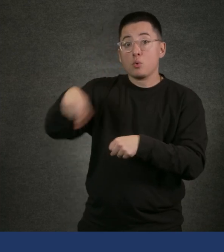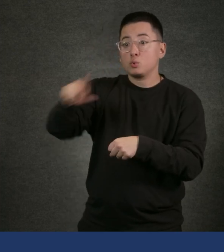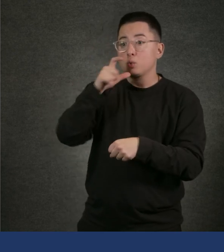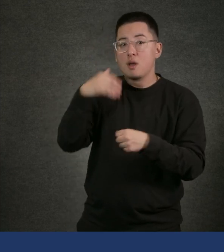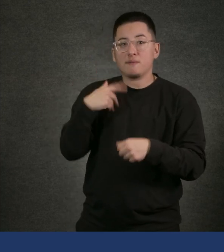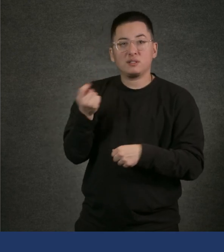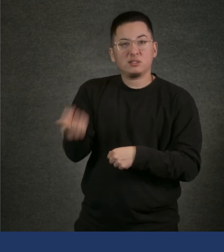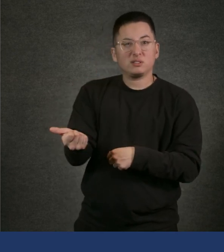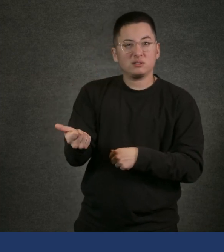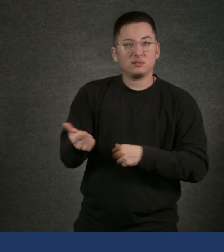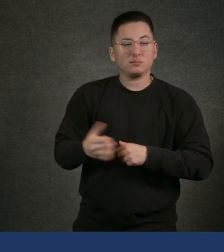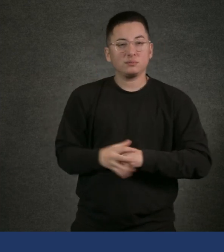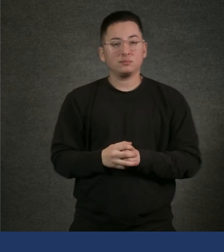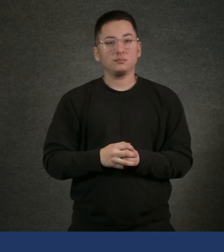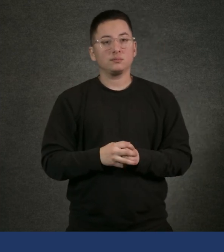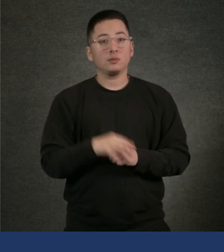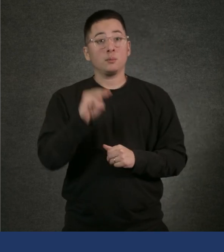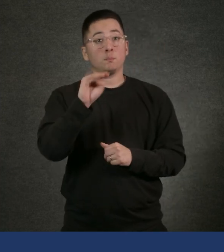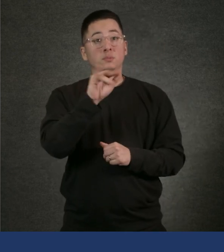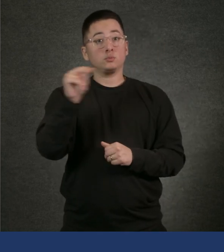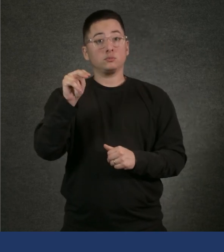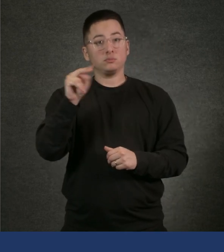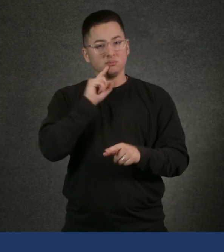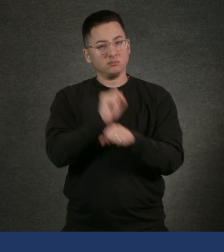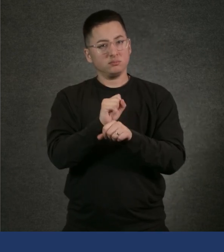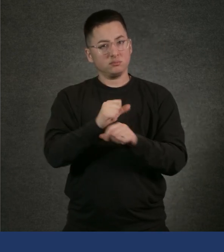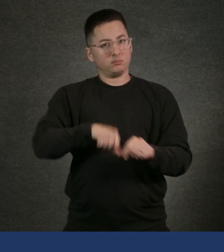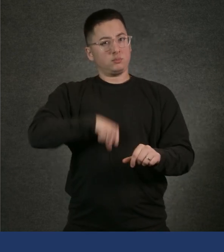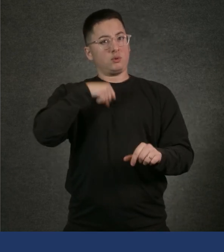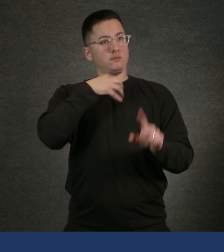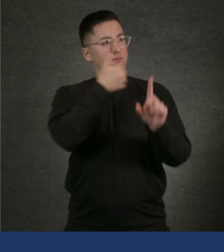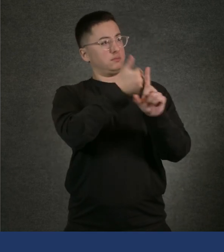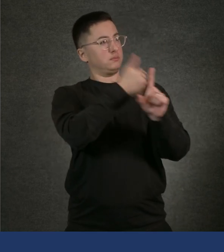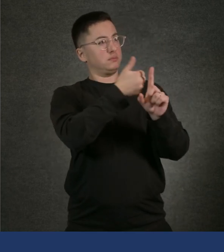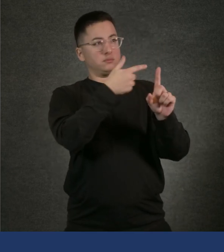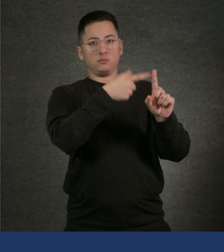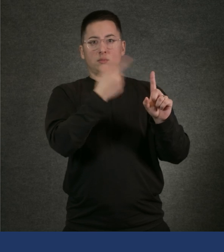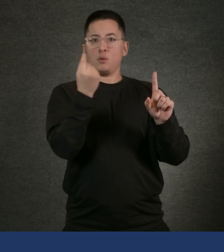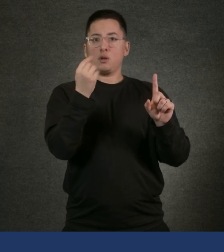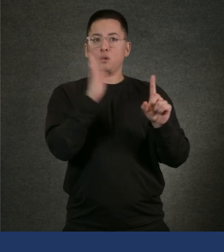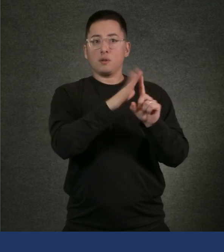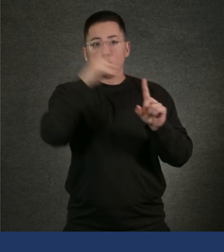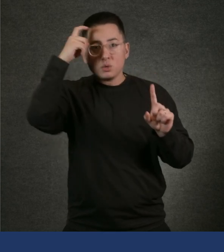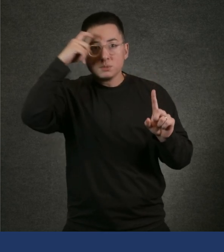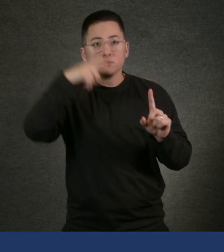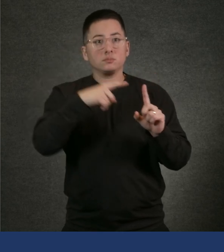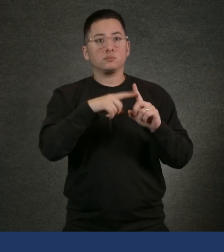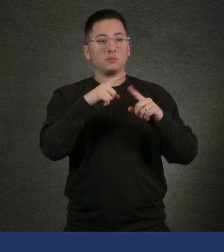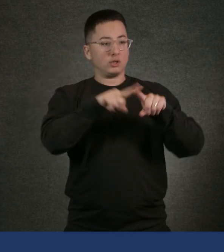Minnesota prides itself on wisdom, interdependence, and compassion. It's time we prove it.